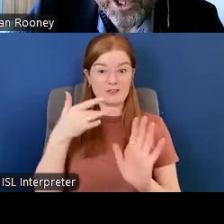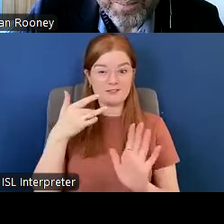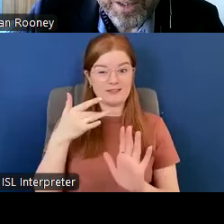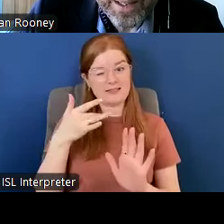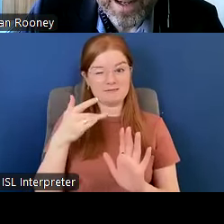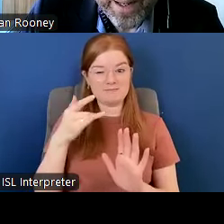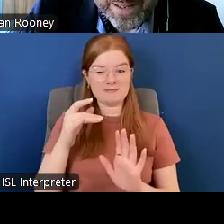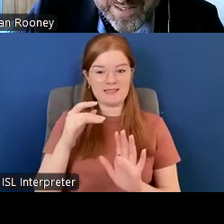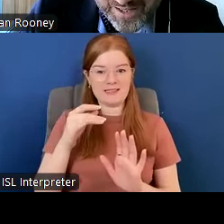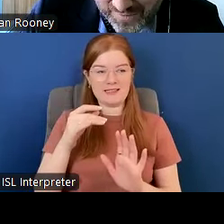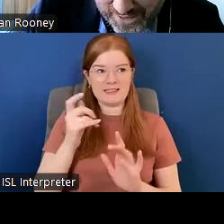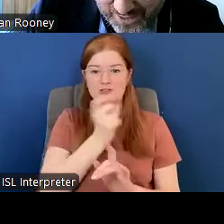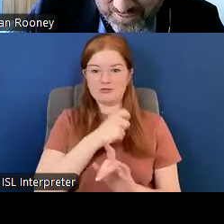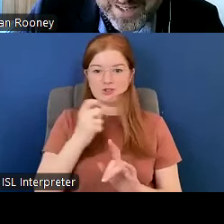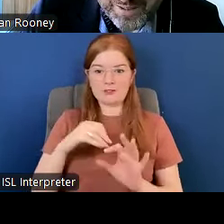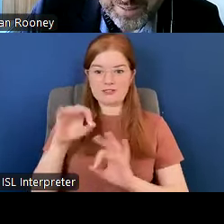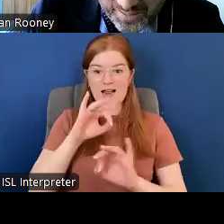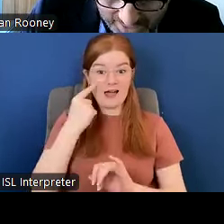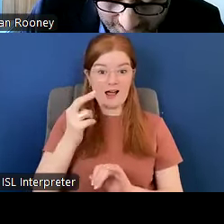Egyptian-like eye in the centre of the picture on the right, and it becomes even